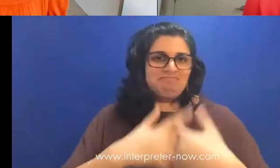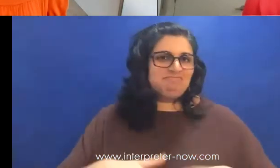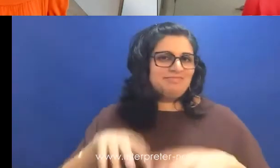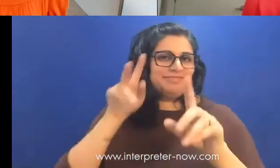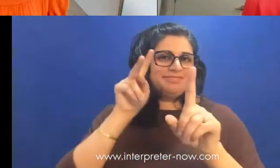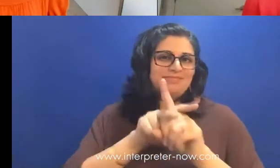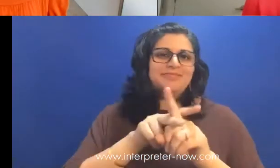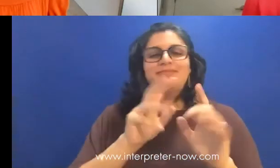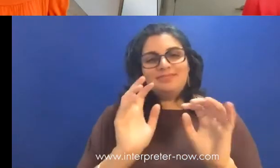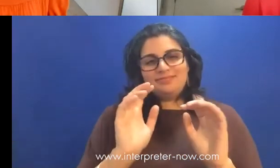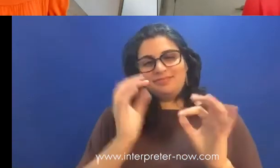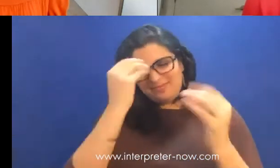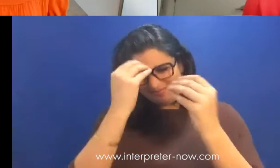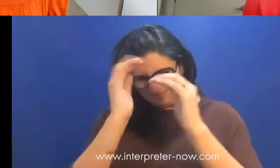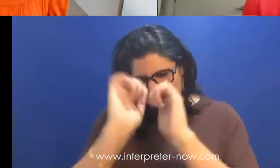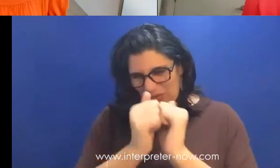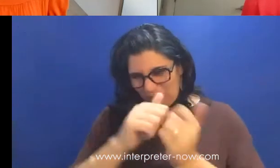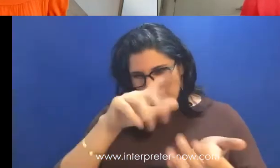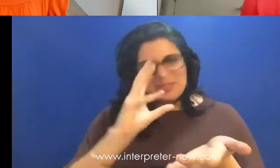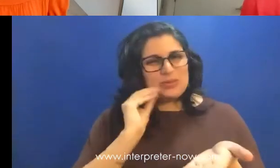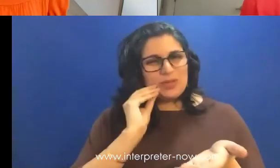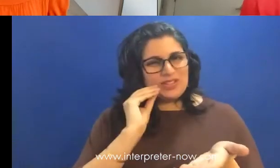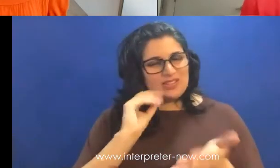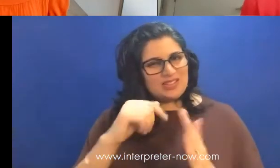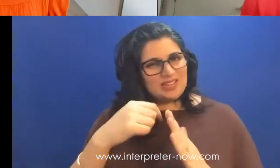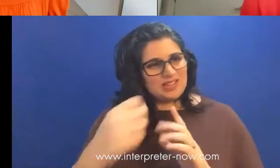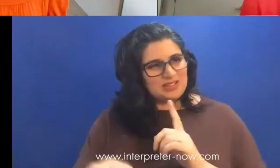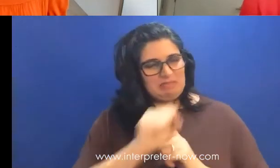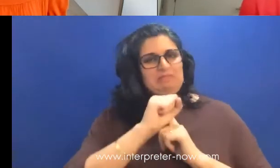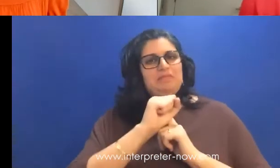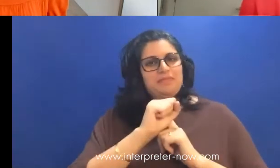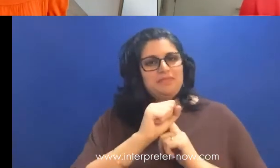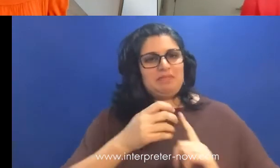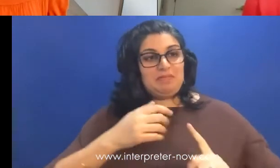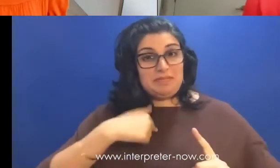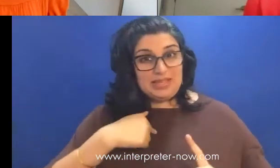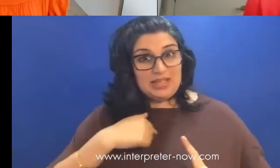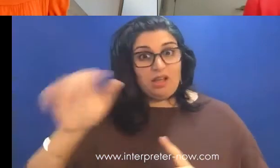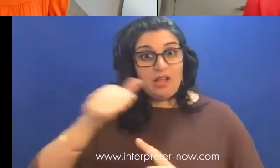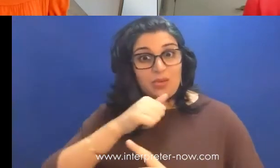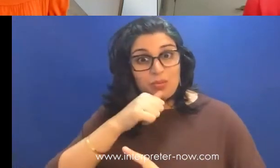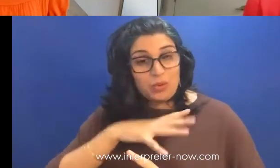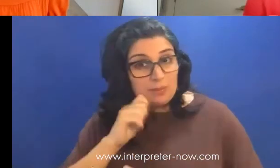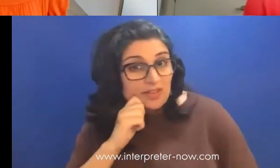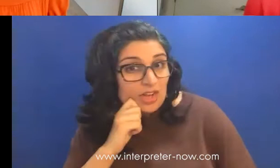about how those experiences were shaping how other women of color were experiencing the workplace.